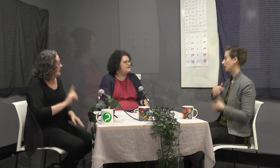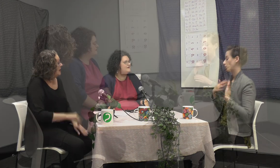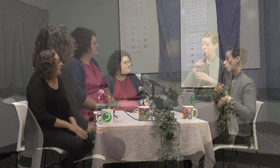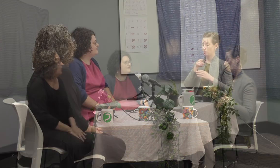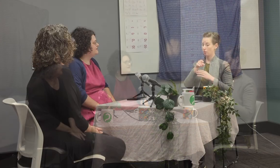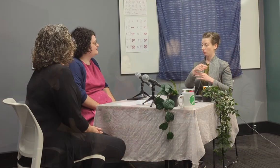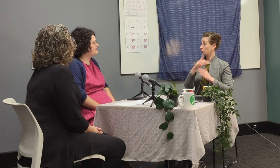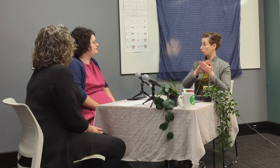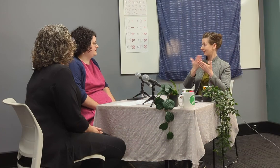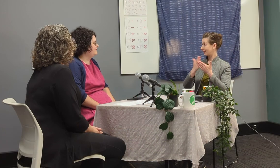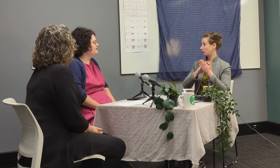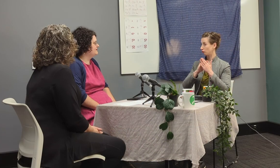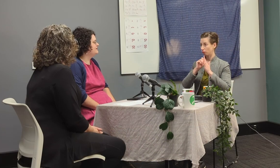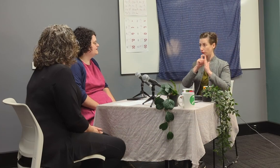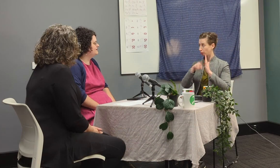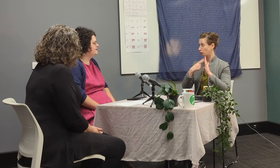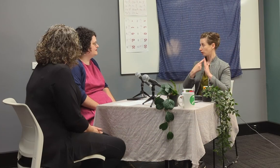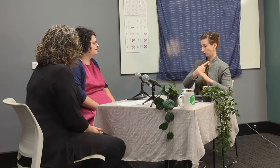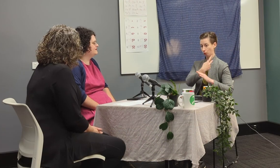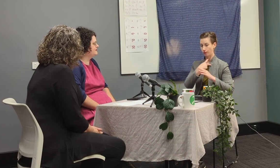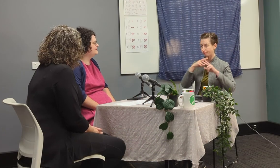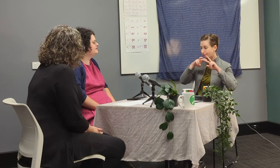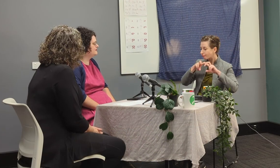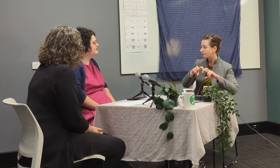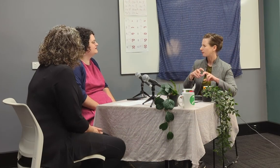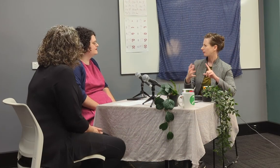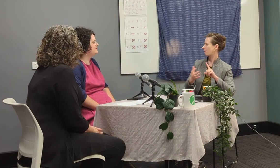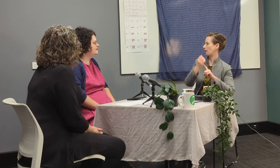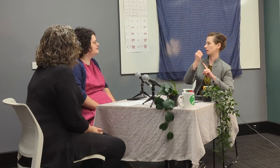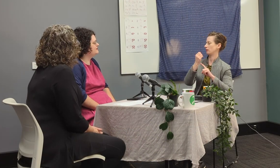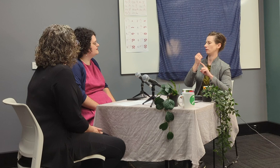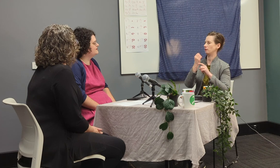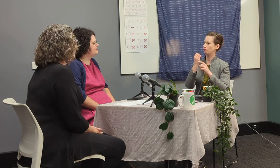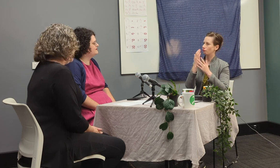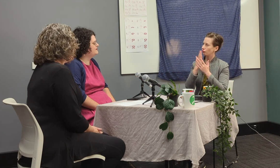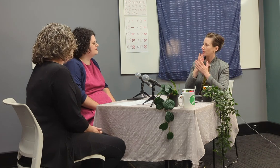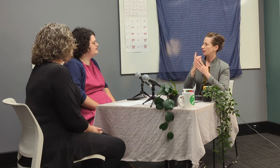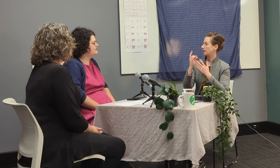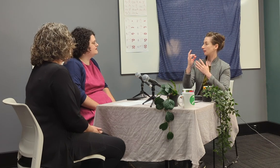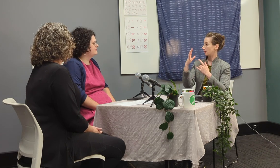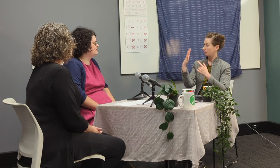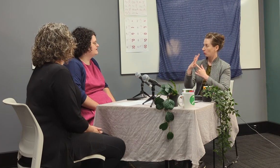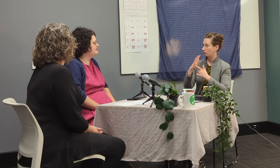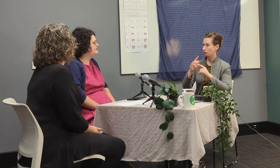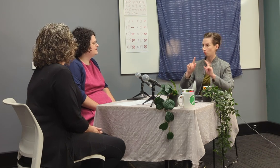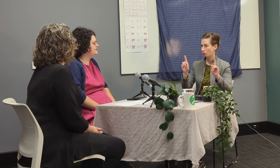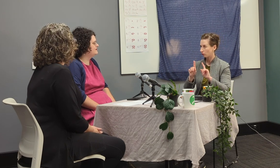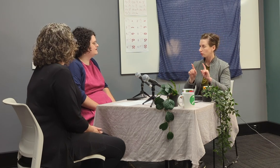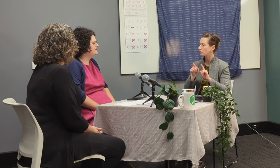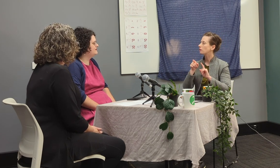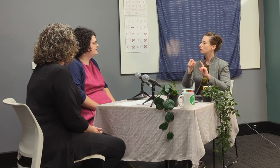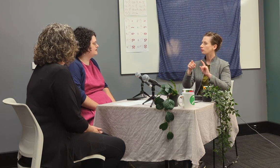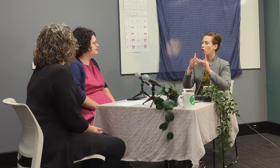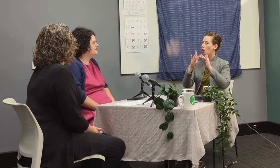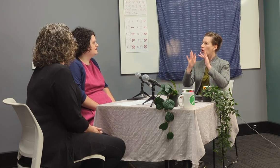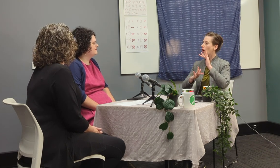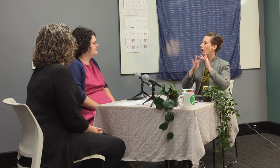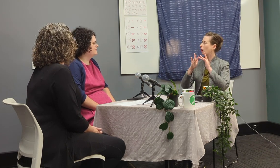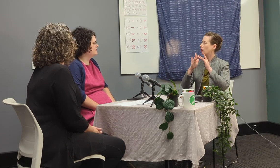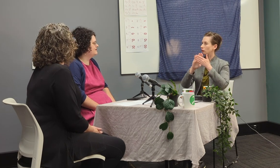H: With that translation project, what we looked into and found was that it was vital